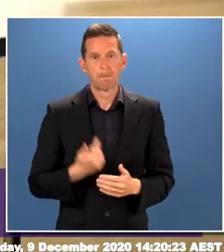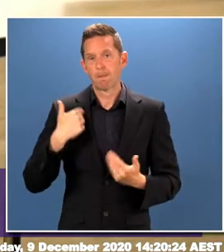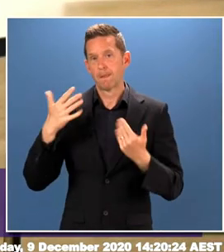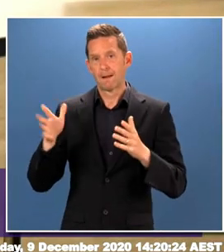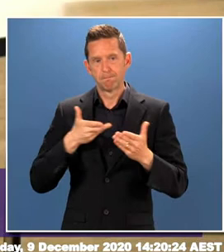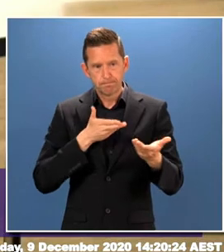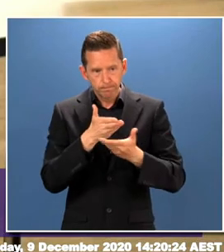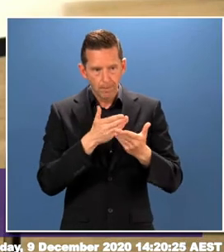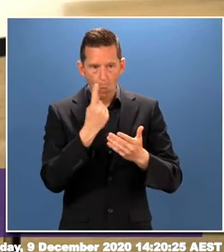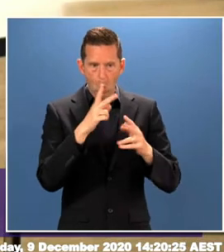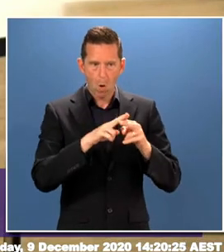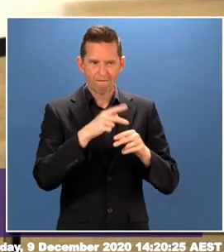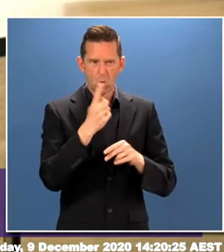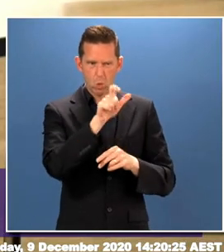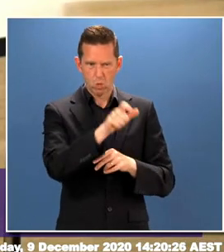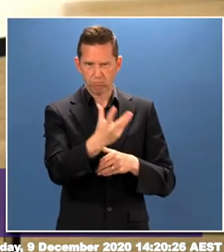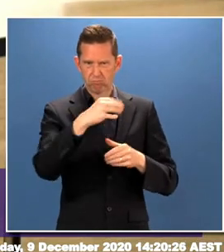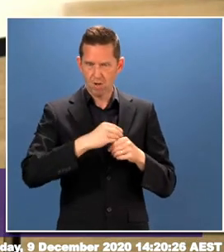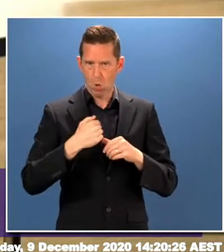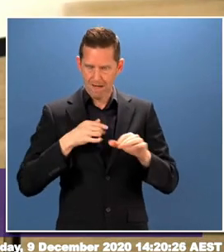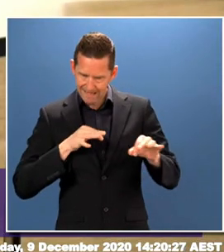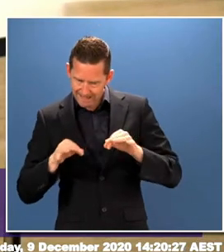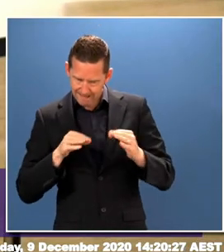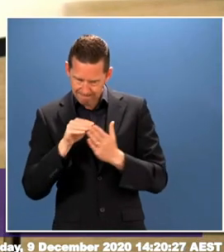co-design team members recently who wanted me to put forward to the